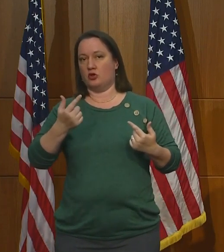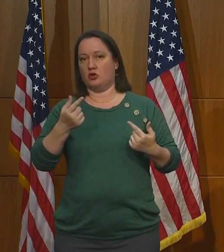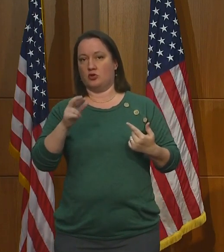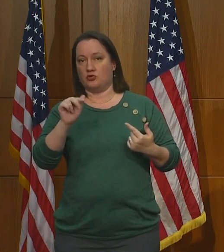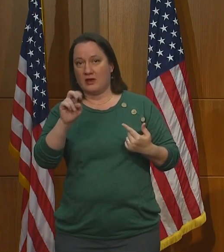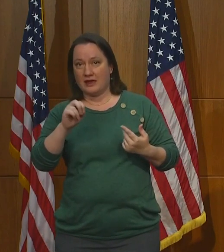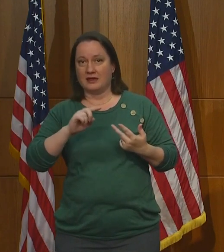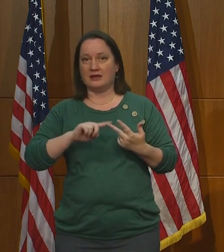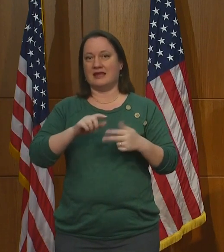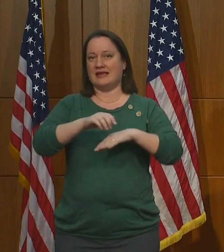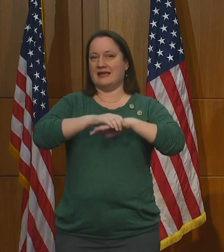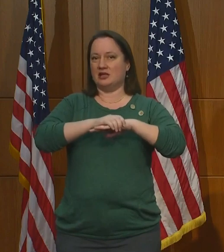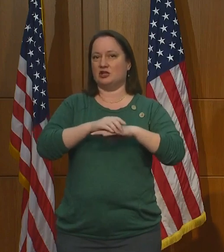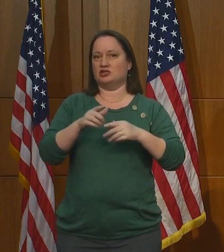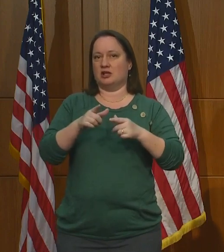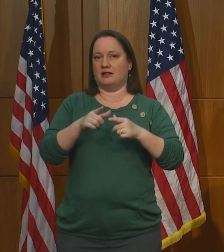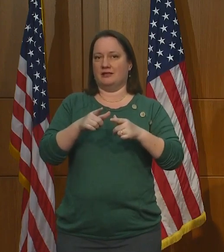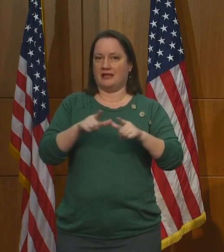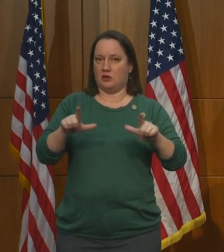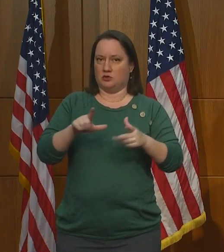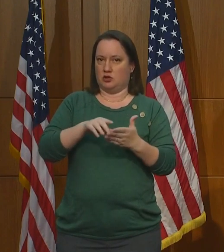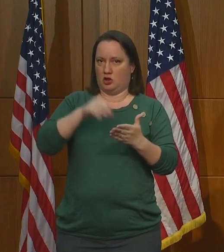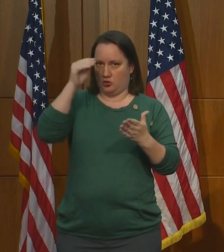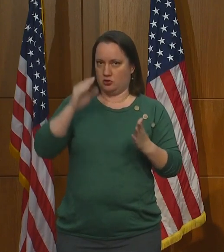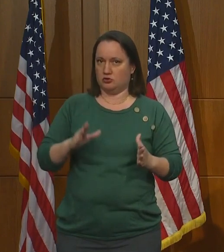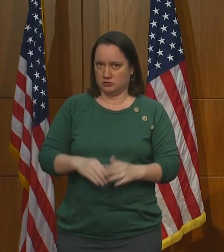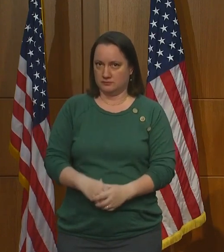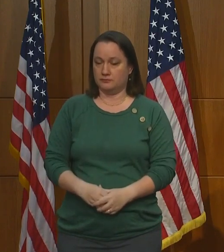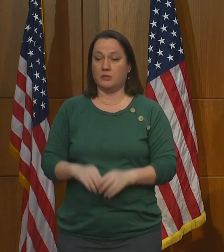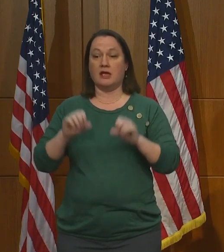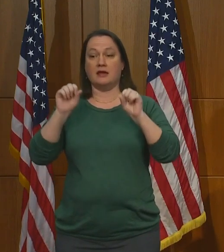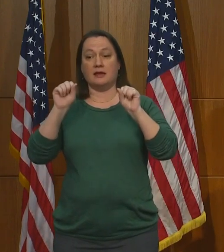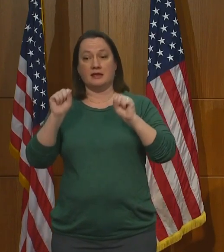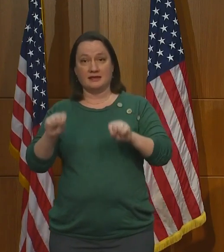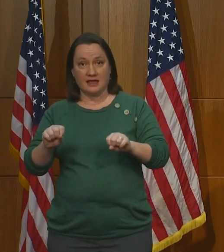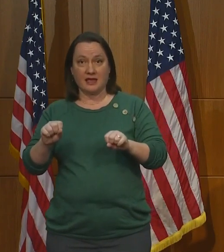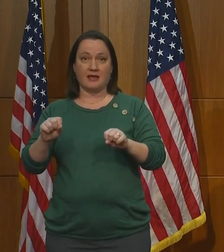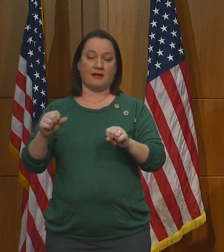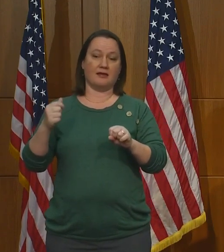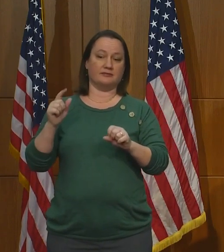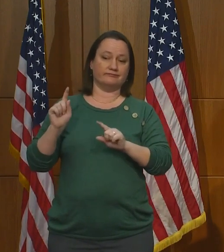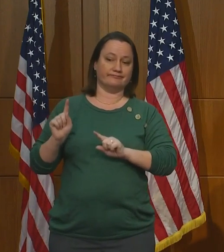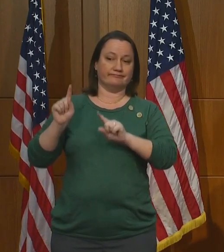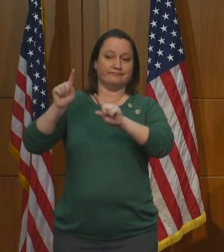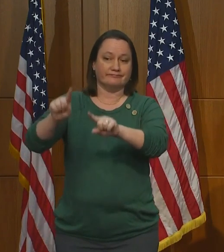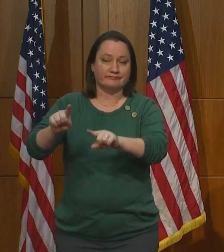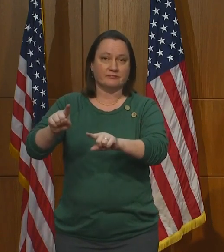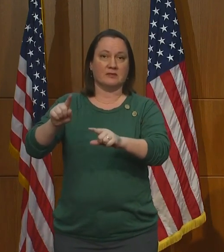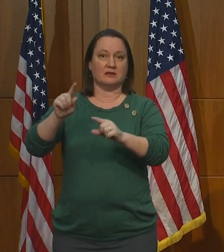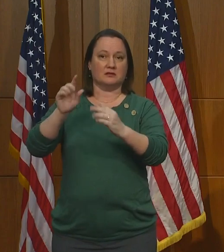PRESCHOOL THROUGH THIRD GRADERS AND ENGLISH LANGUAGE LEARNERS.